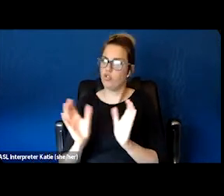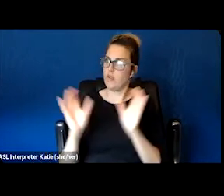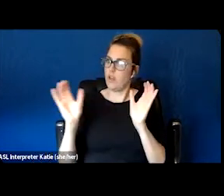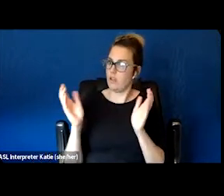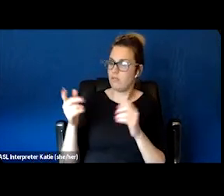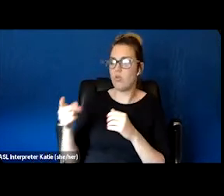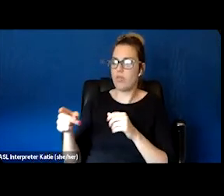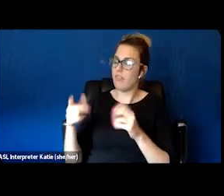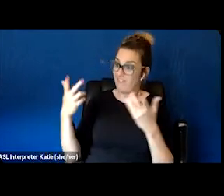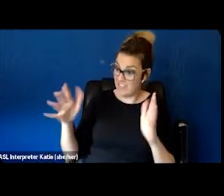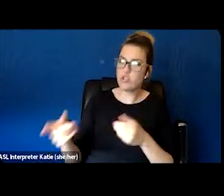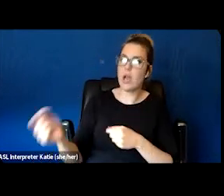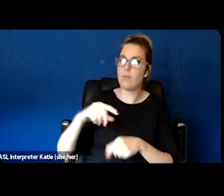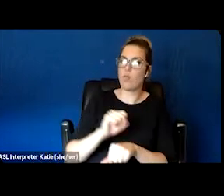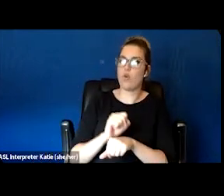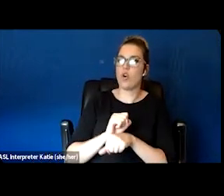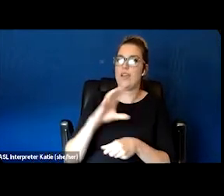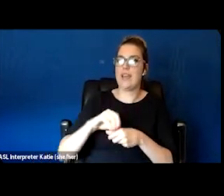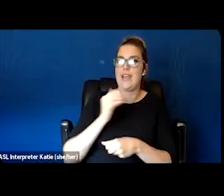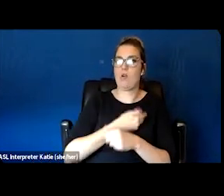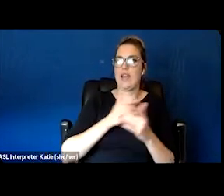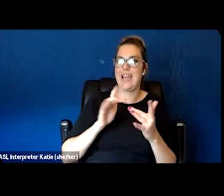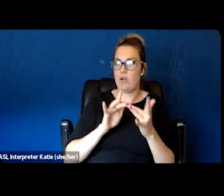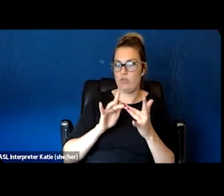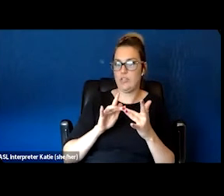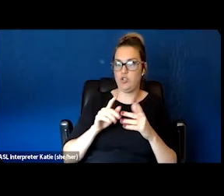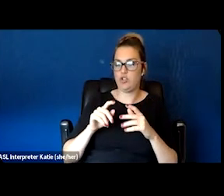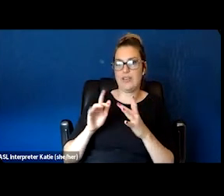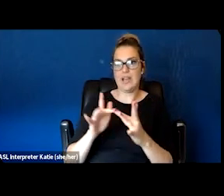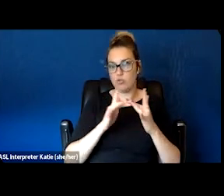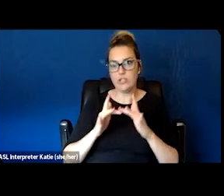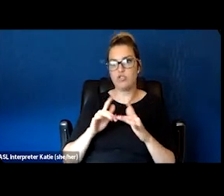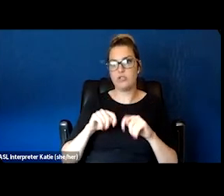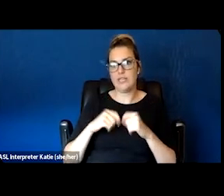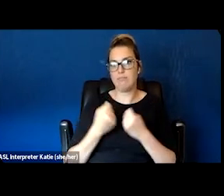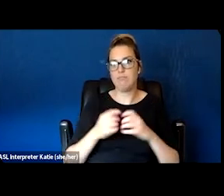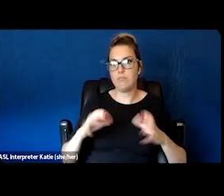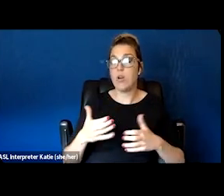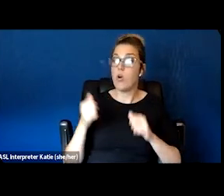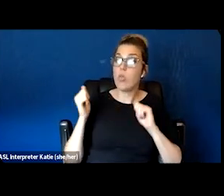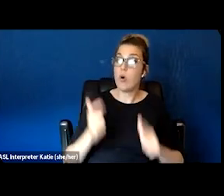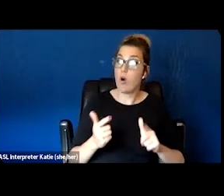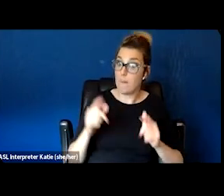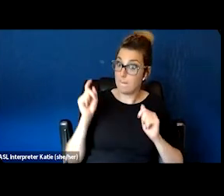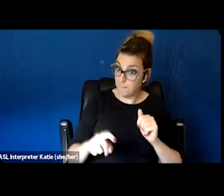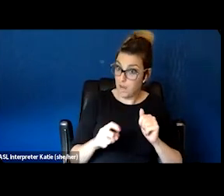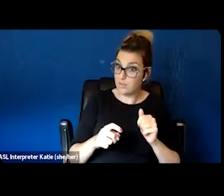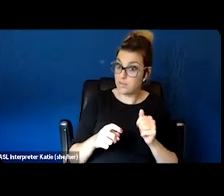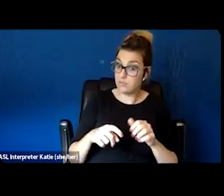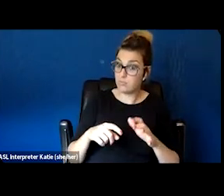So not everybody in our outreach team is a graduate of that SPIRIT program, but we do get quite a few people who graduated from that program